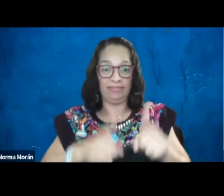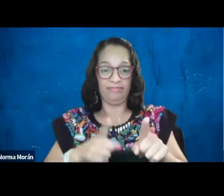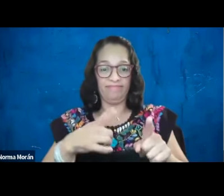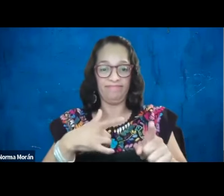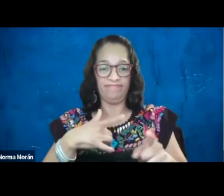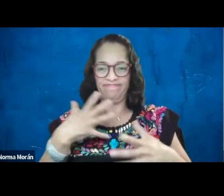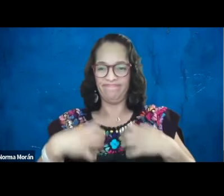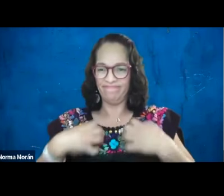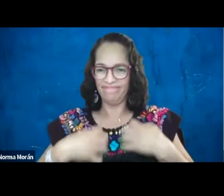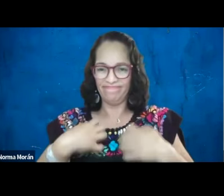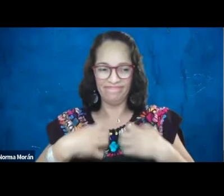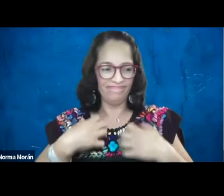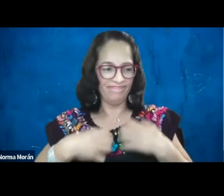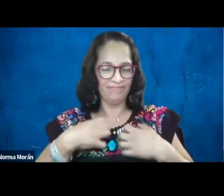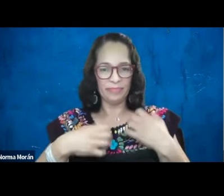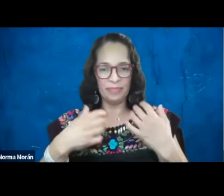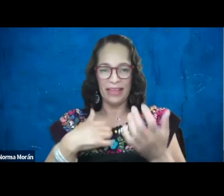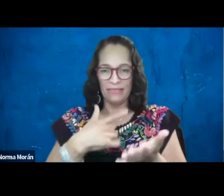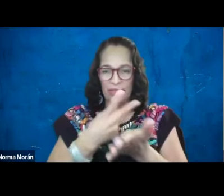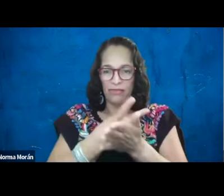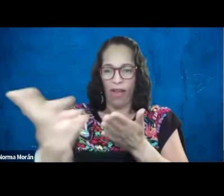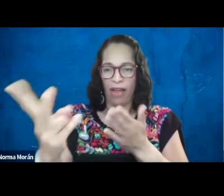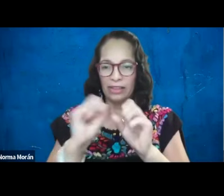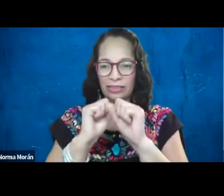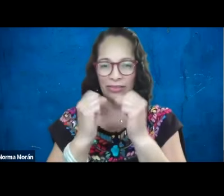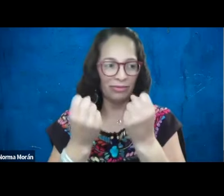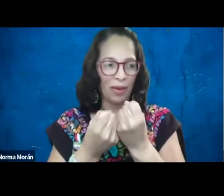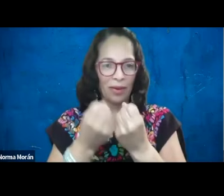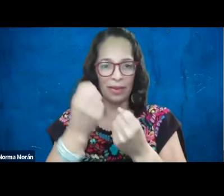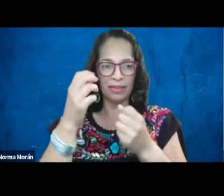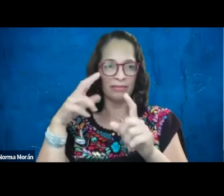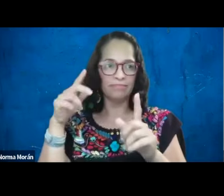So each time that that happened, I felt like I